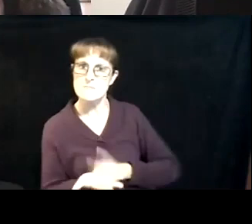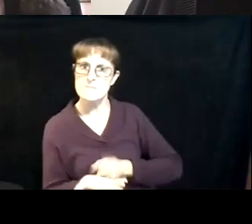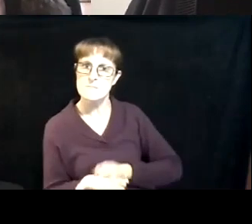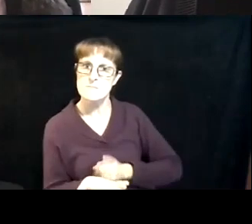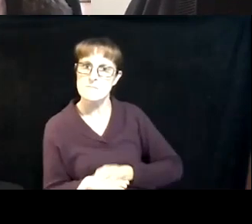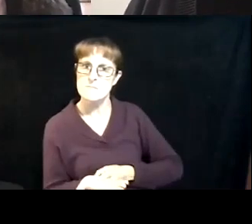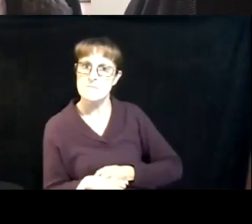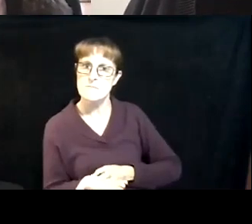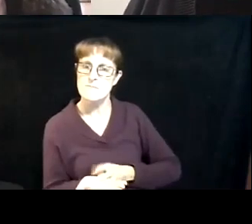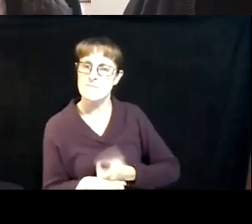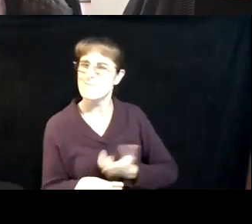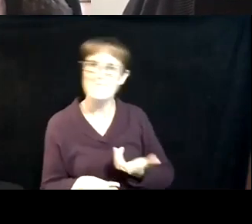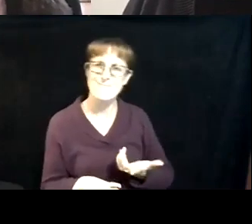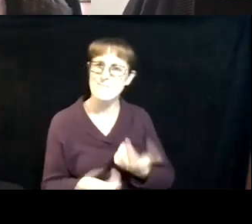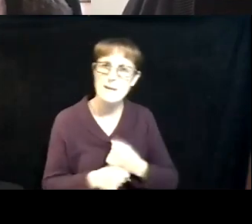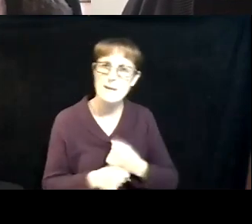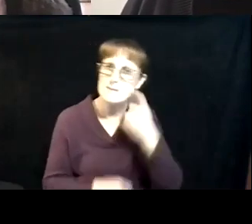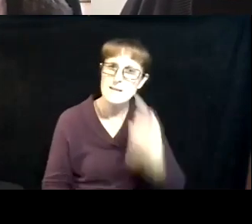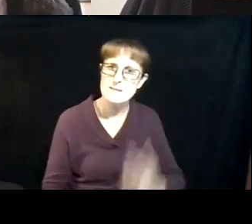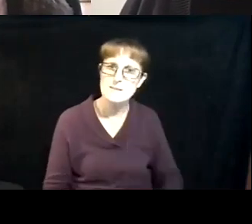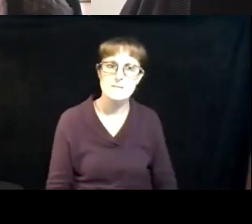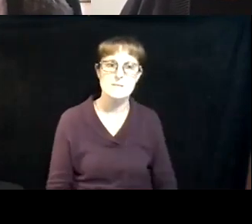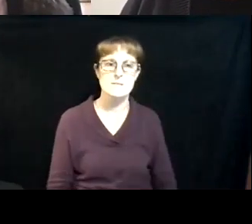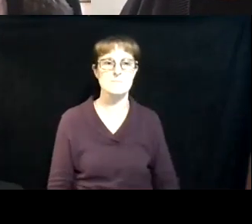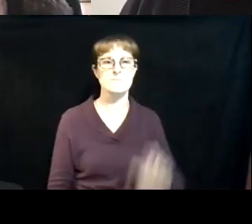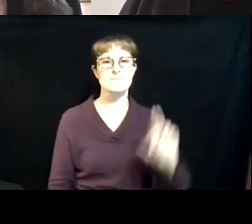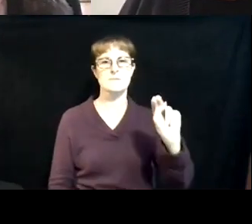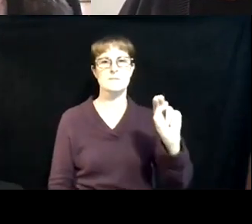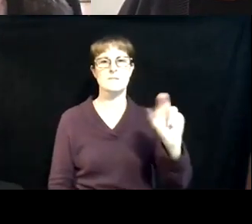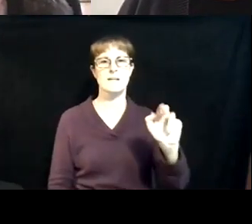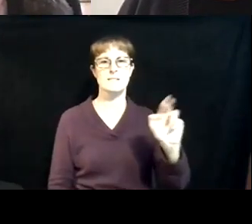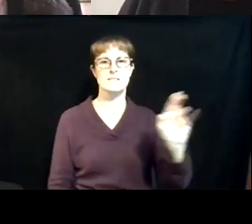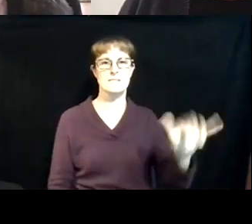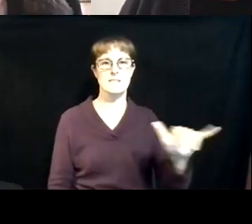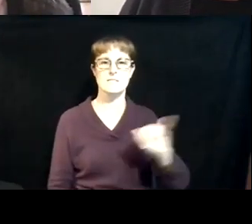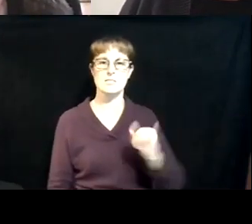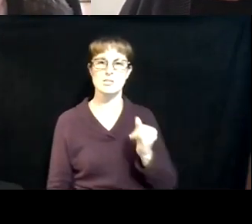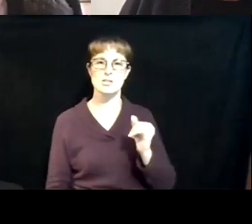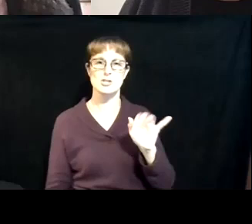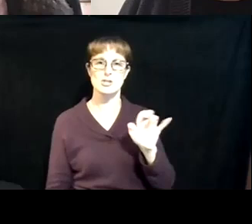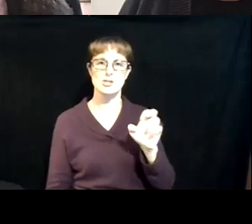Jennifer Msumba wrote to me in January of 2013.